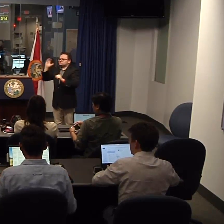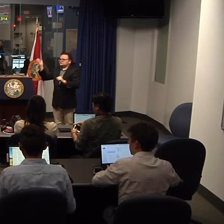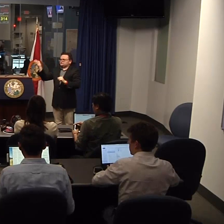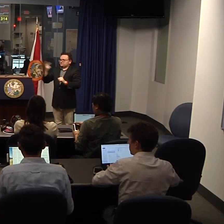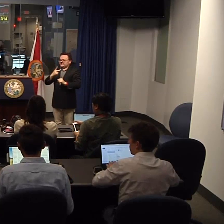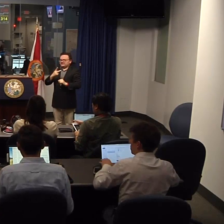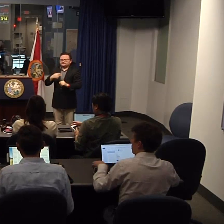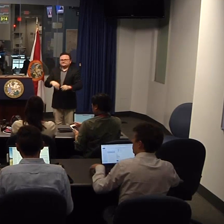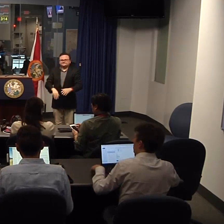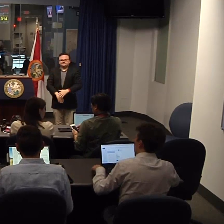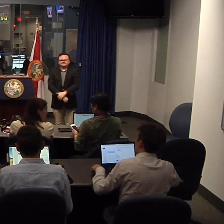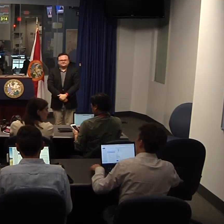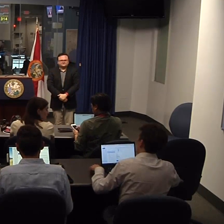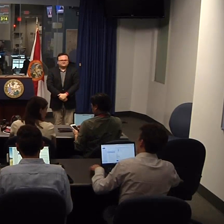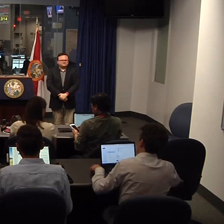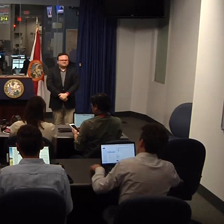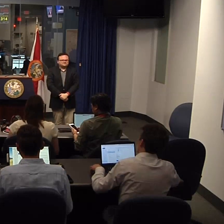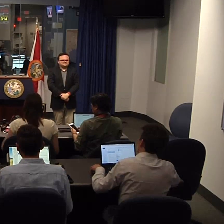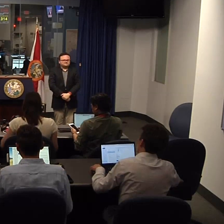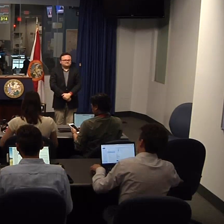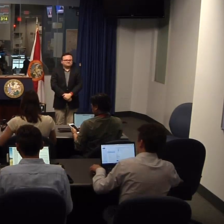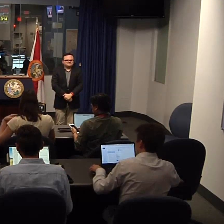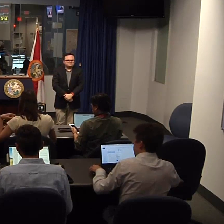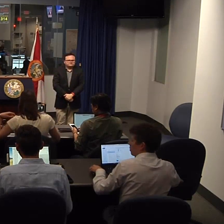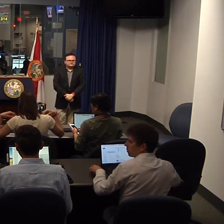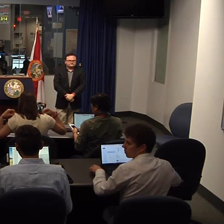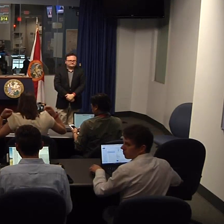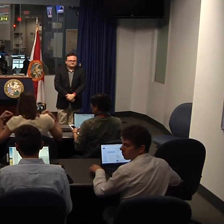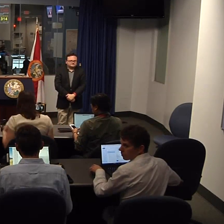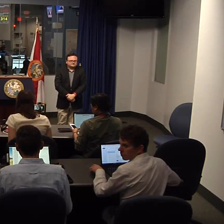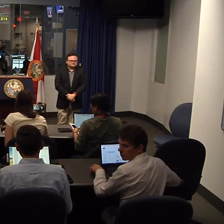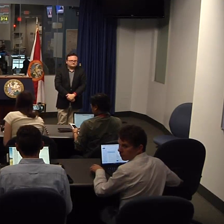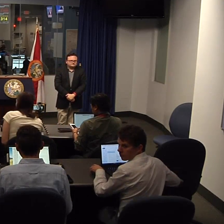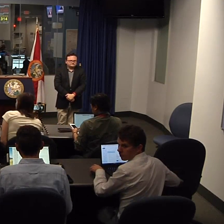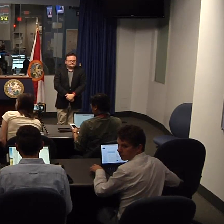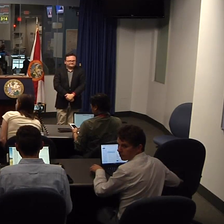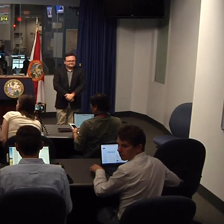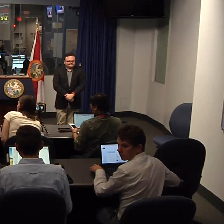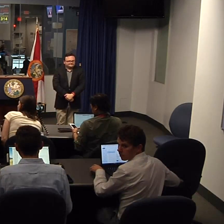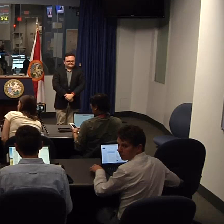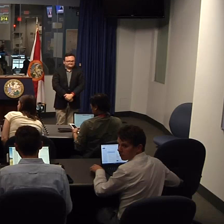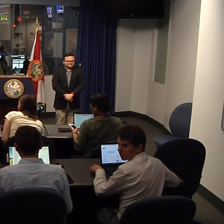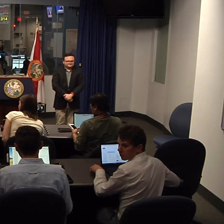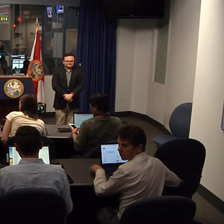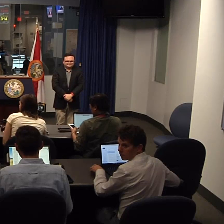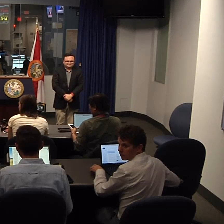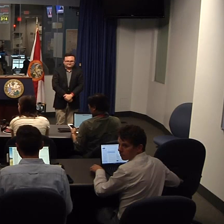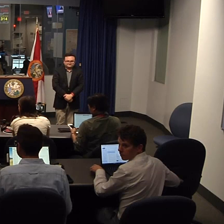I THINK HE'S GOING TO BE